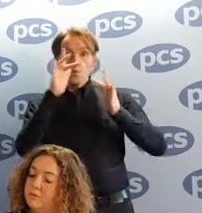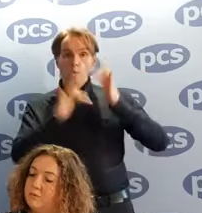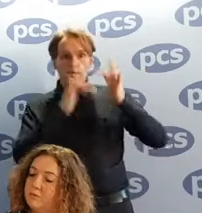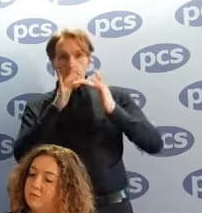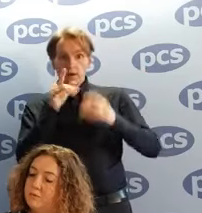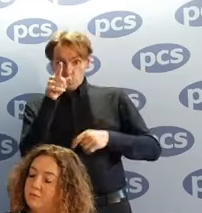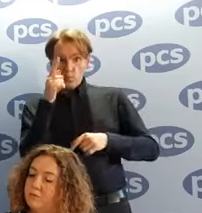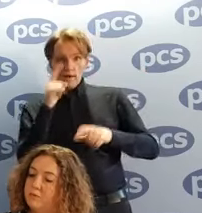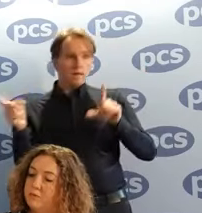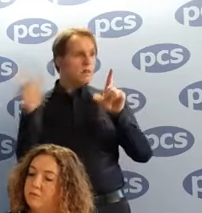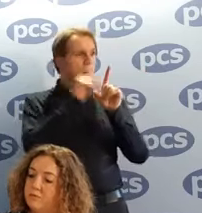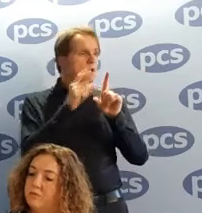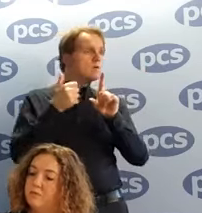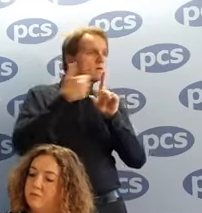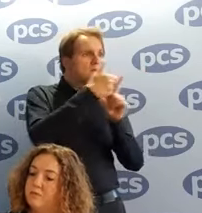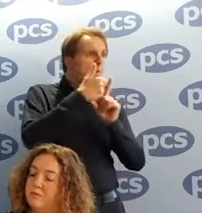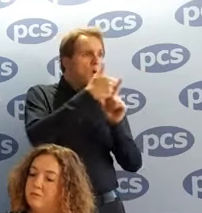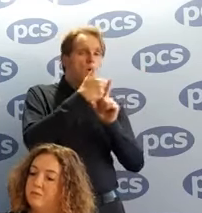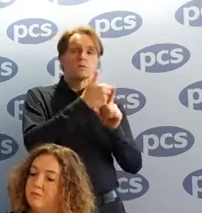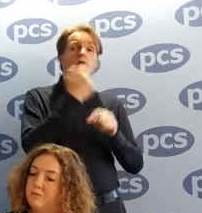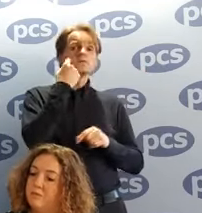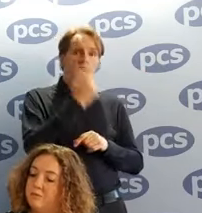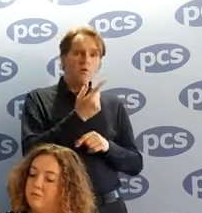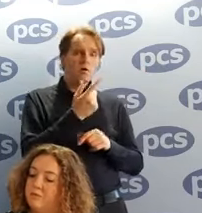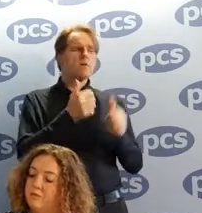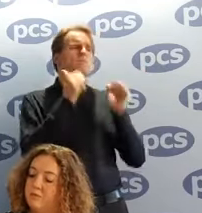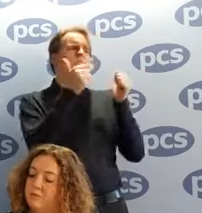you can show your support for that tomorrow but we send a huge message of